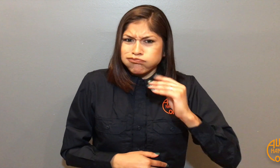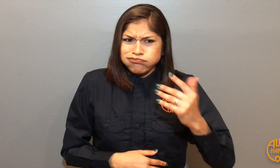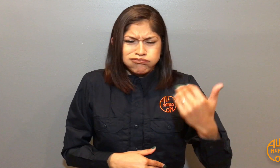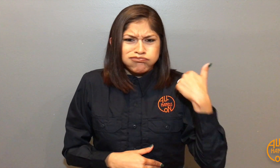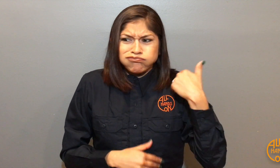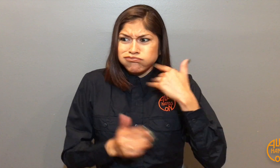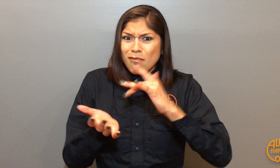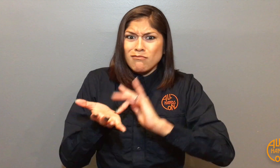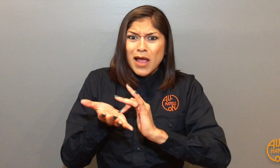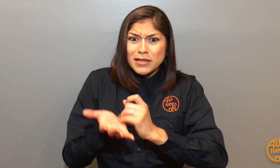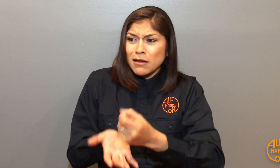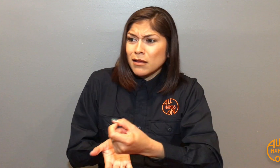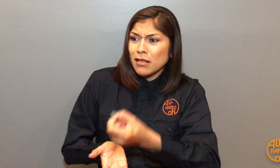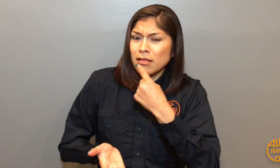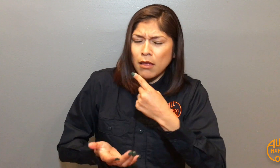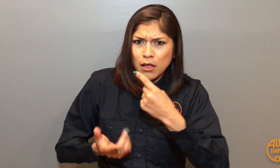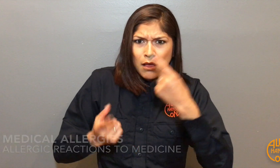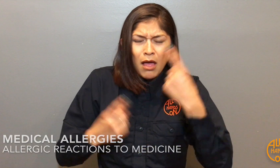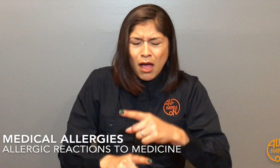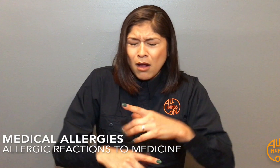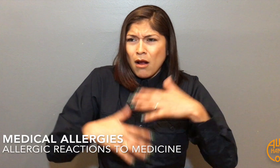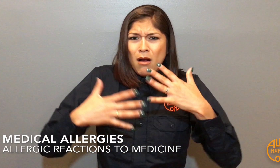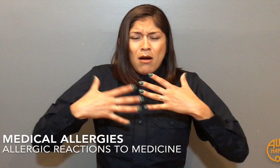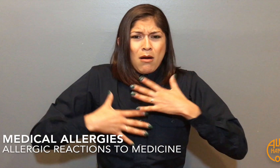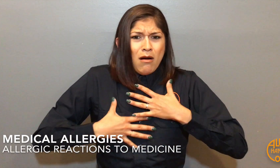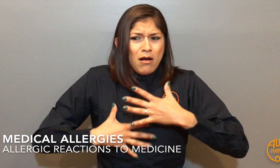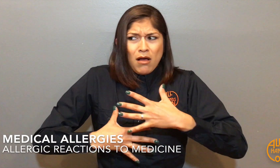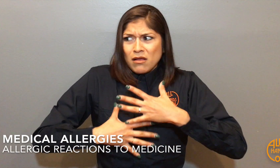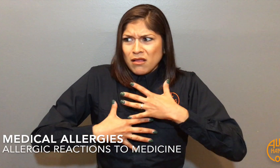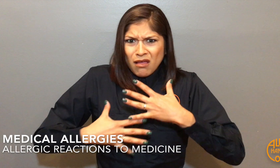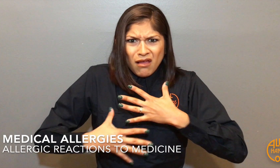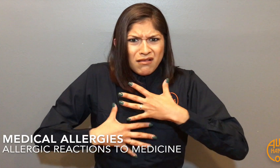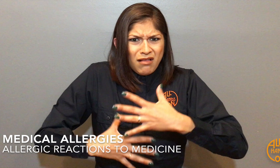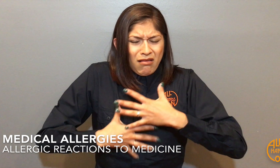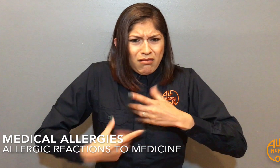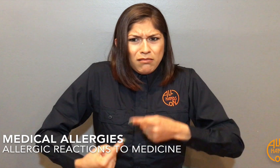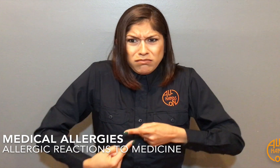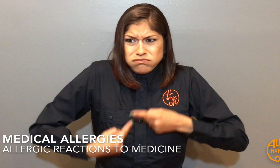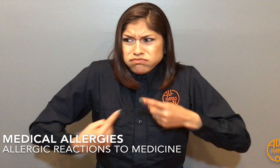you've had any kind of severe reaction to a medication maybe you're having